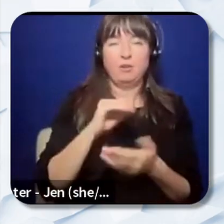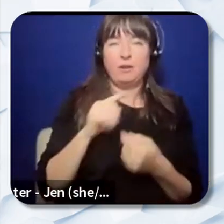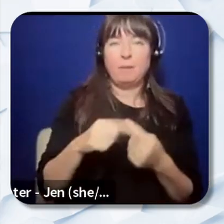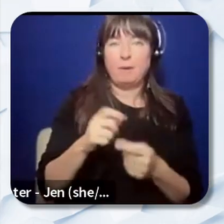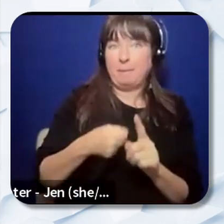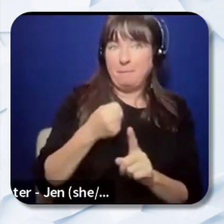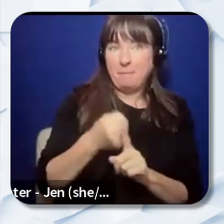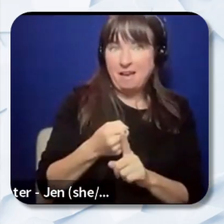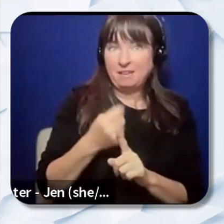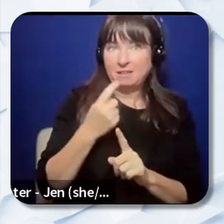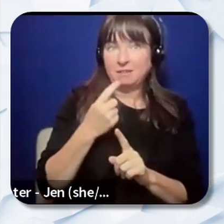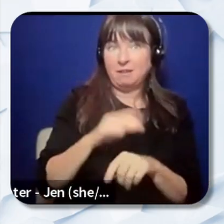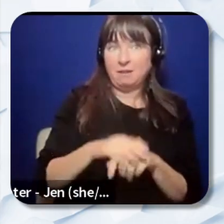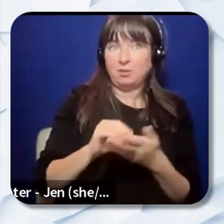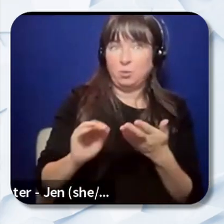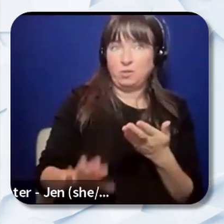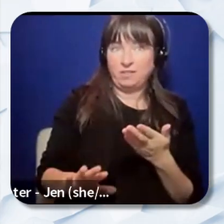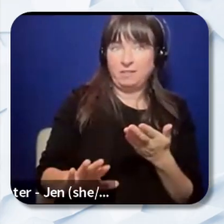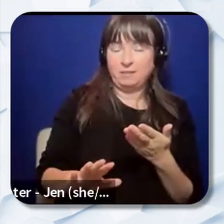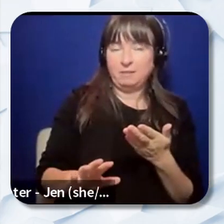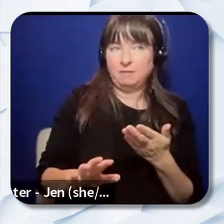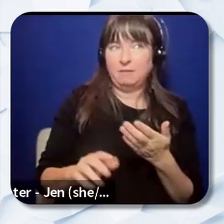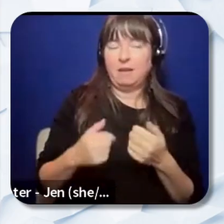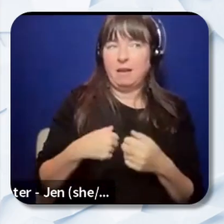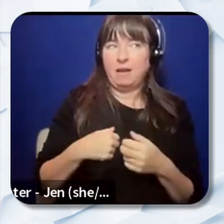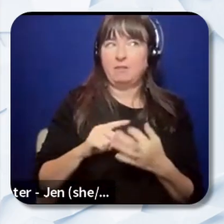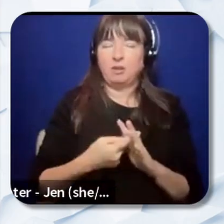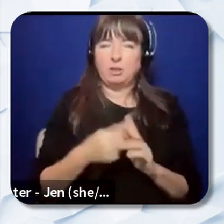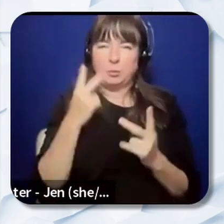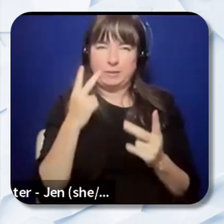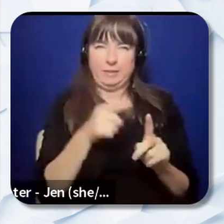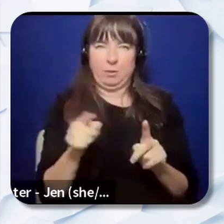it would make on students and I started to see these three year olds become super autonomous in